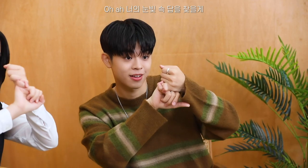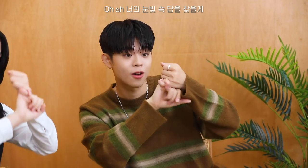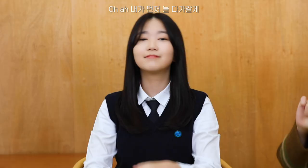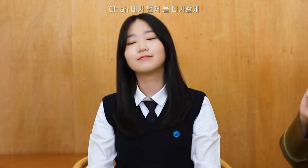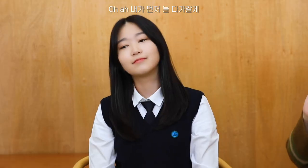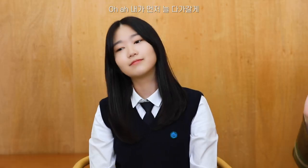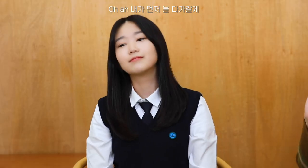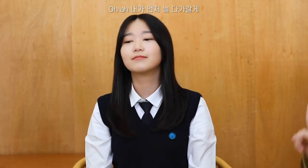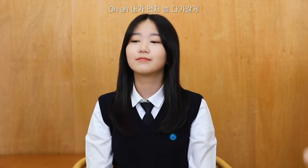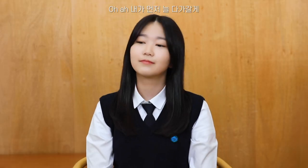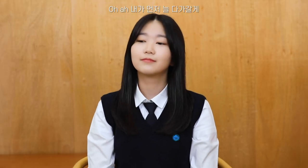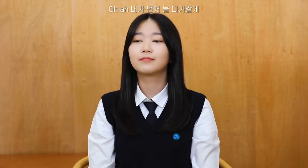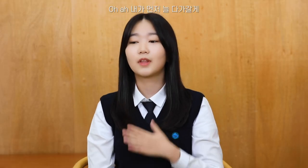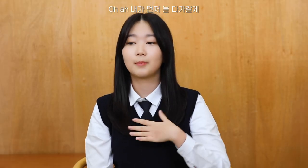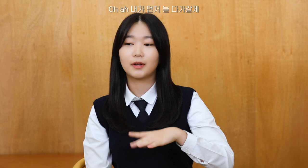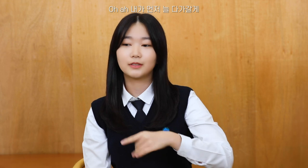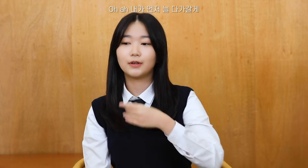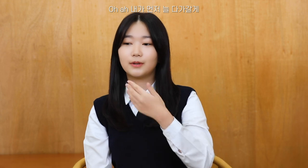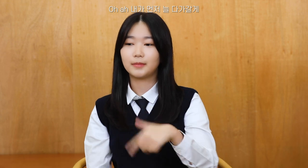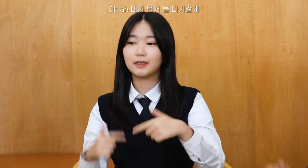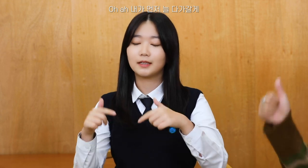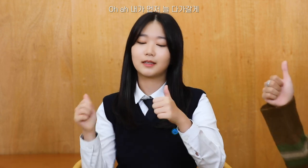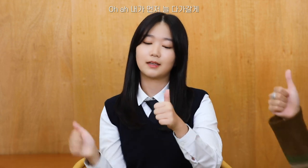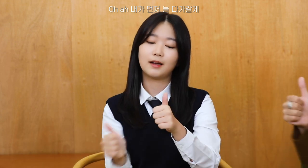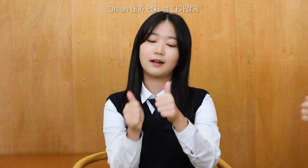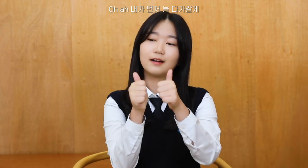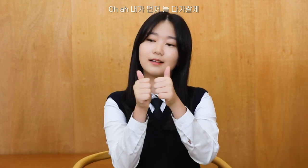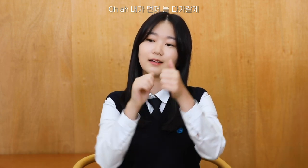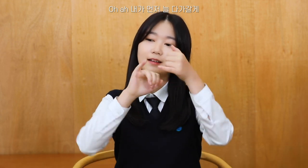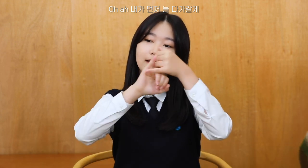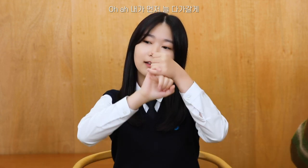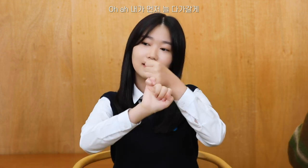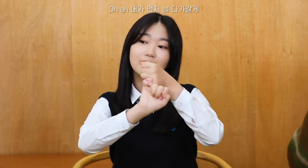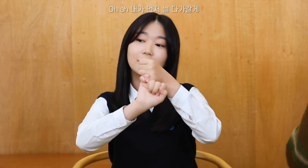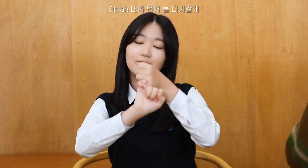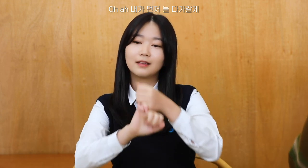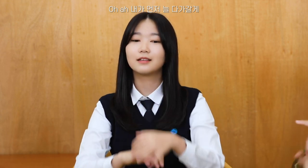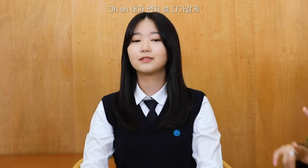Oh ah I will always come to you first